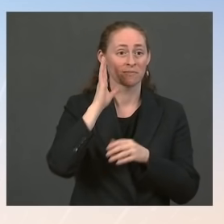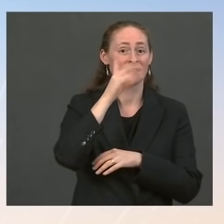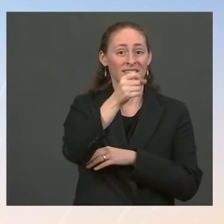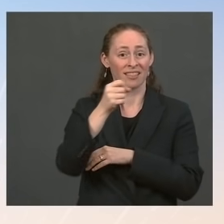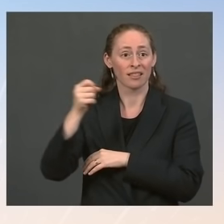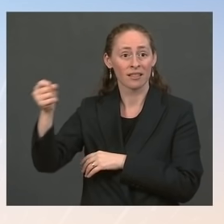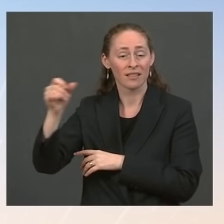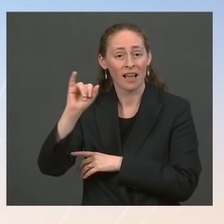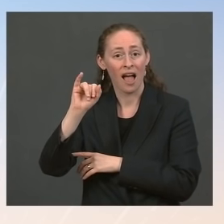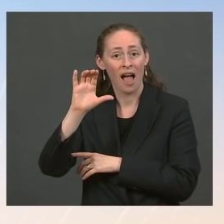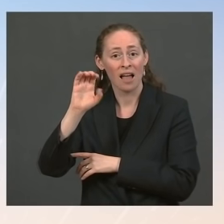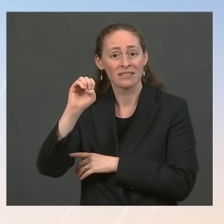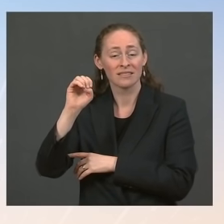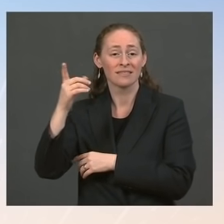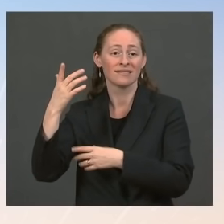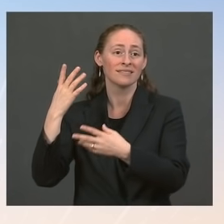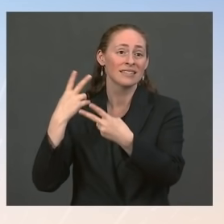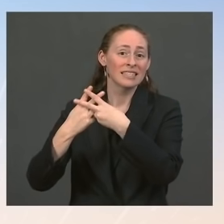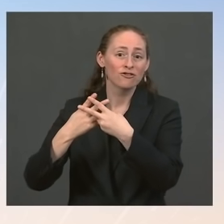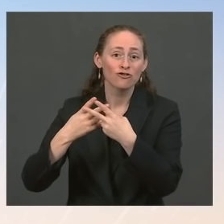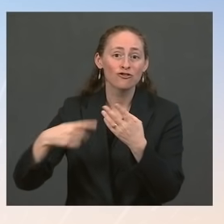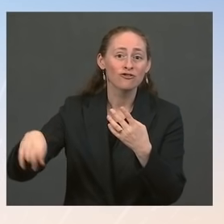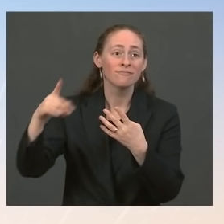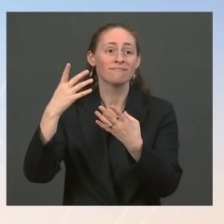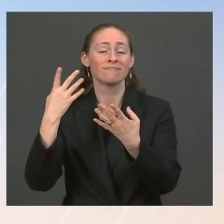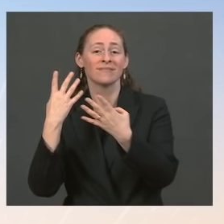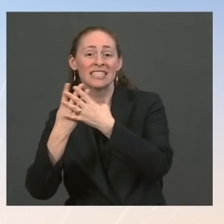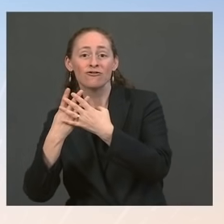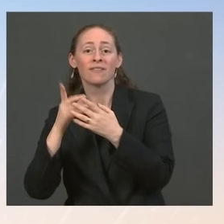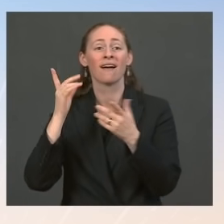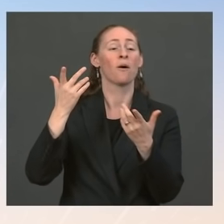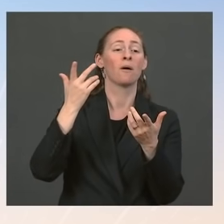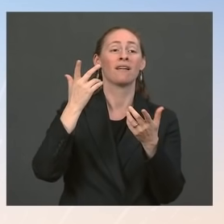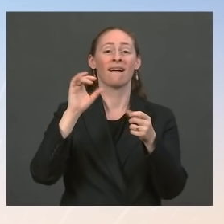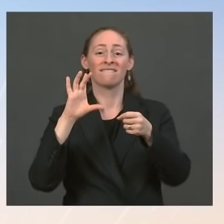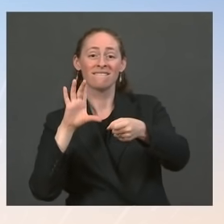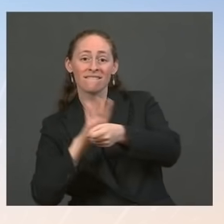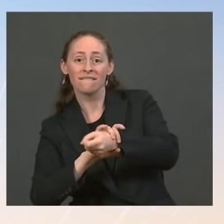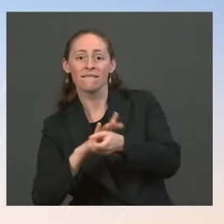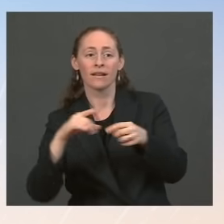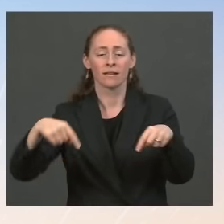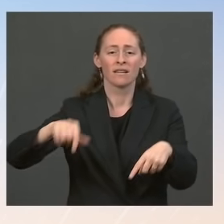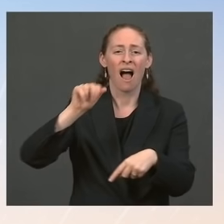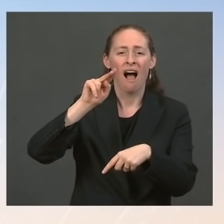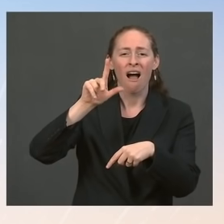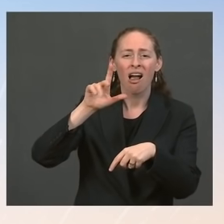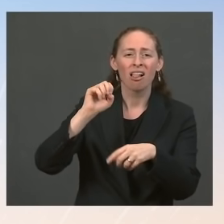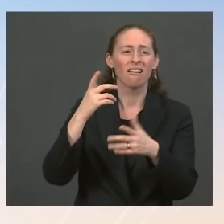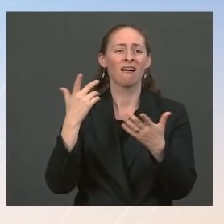with ankle bracelets or give -- again, giving their biometric data. It's not an easy process or an easy system,